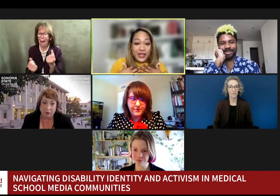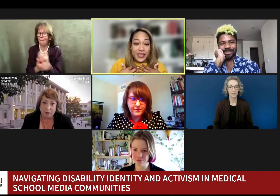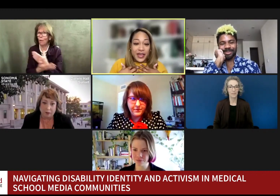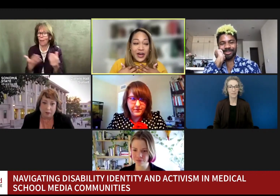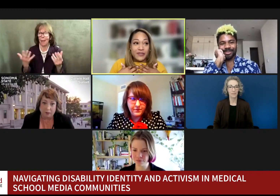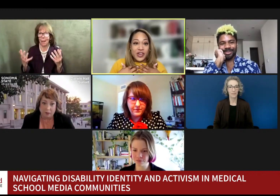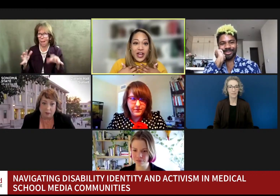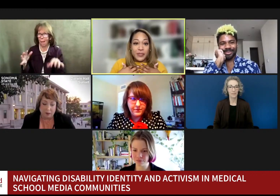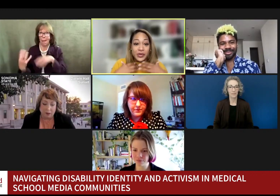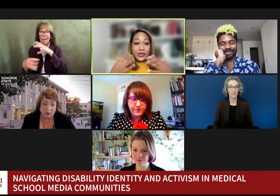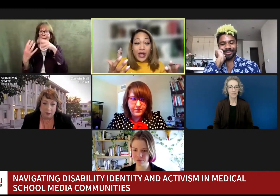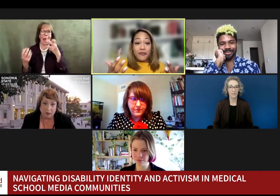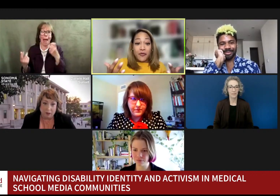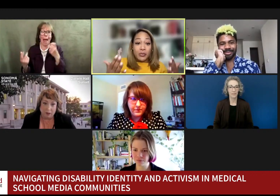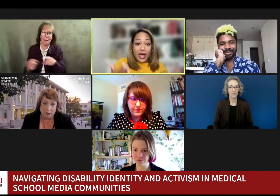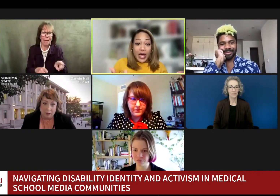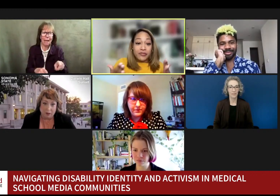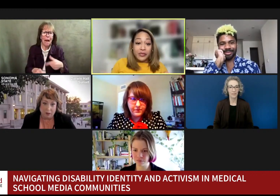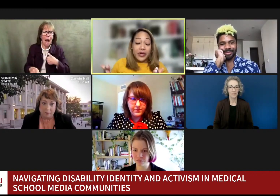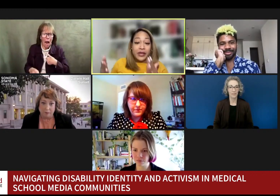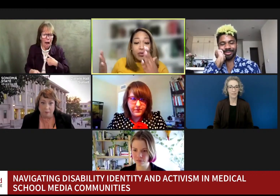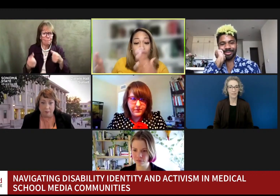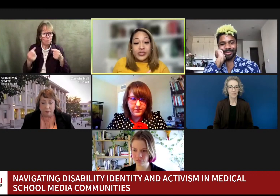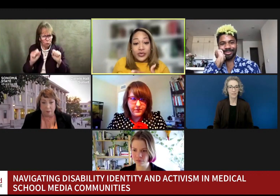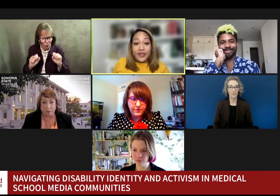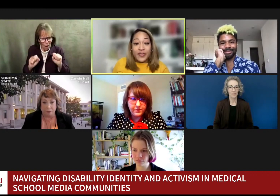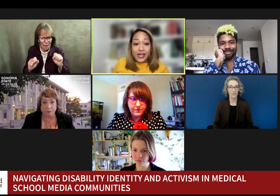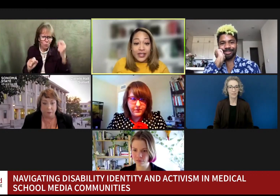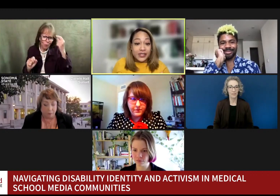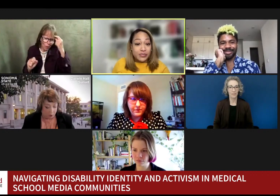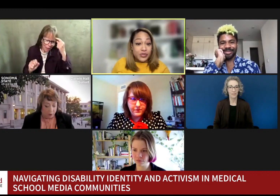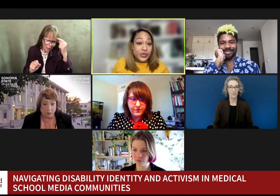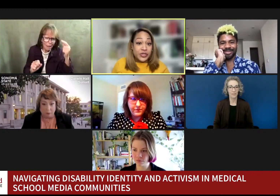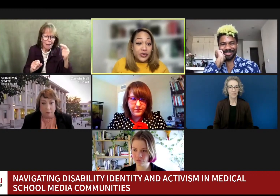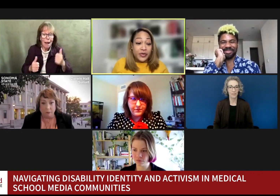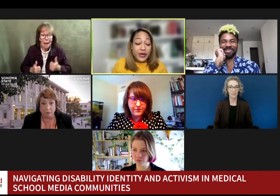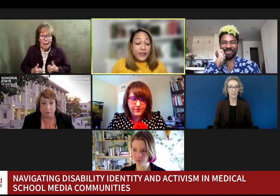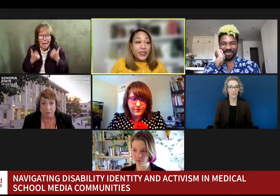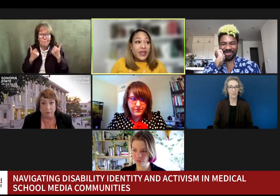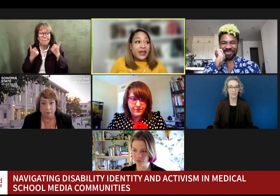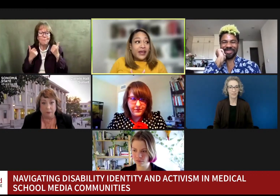and the pursuit of access is Miss Wheelchair, New York.